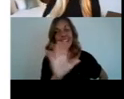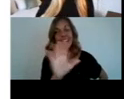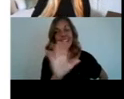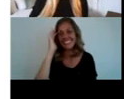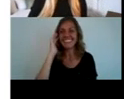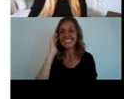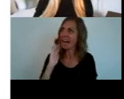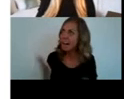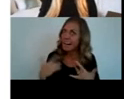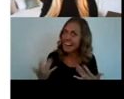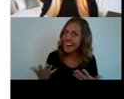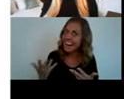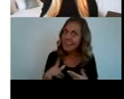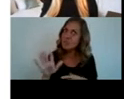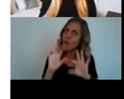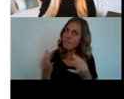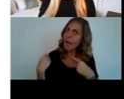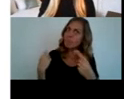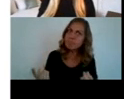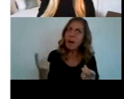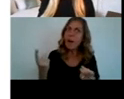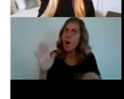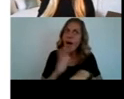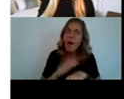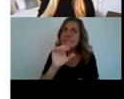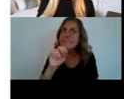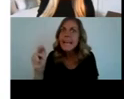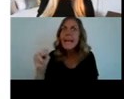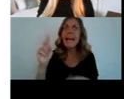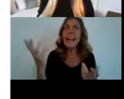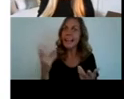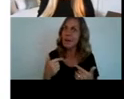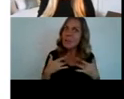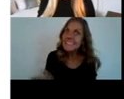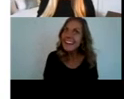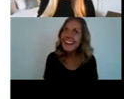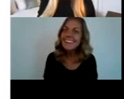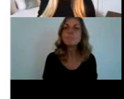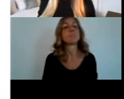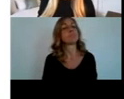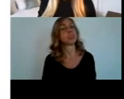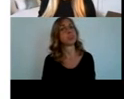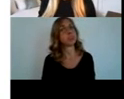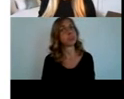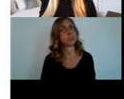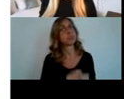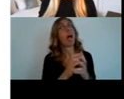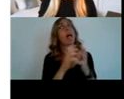Your family's been on like CNN. What is happening? We've got a lot going on in here. I'm trapped